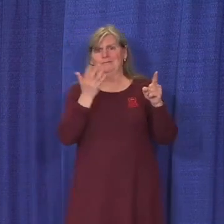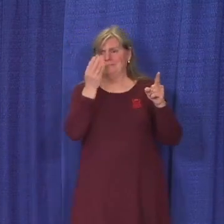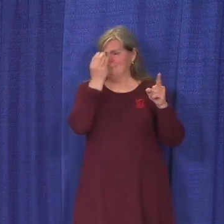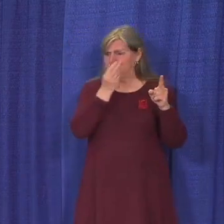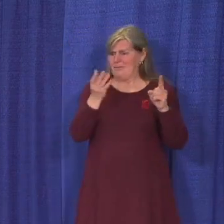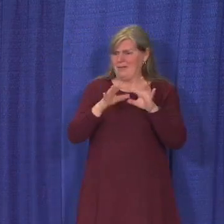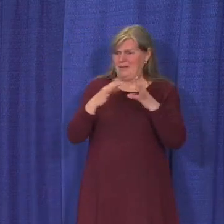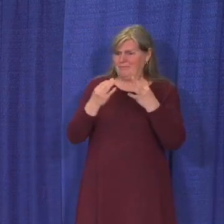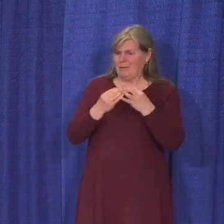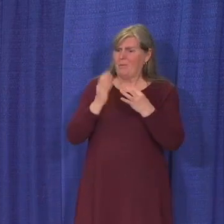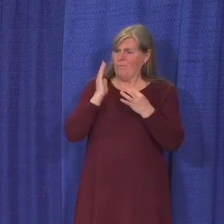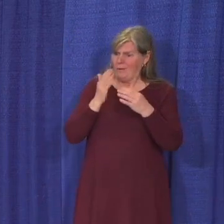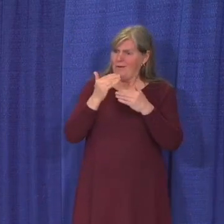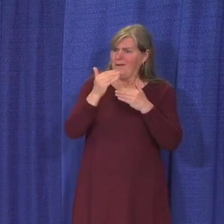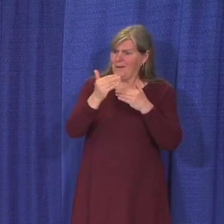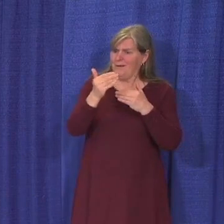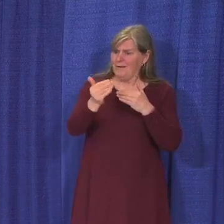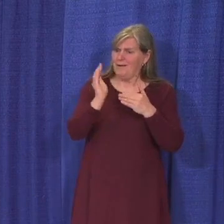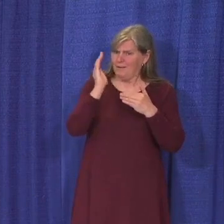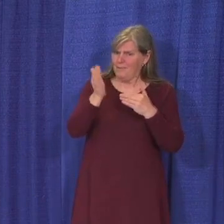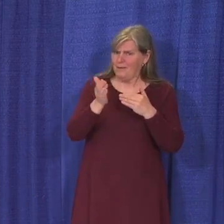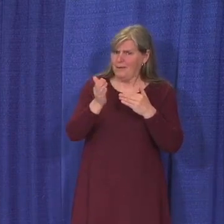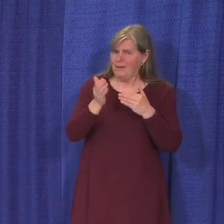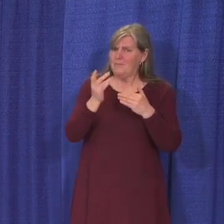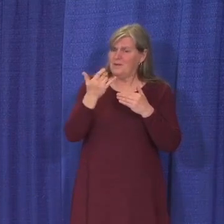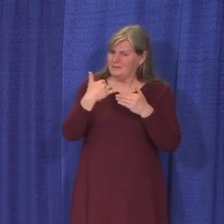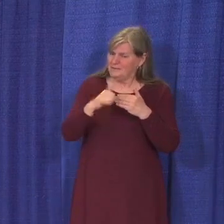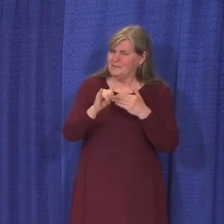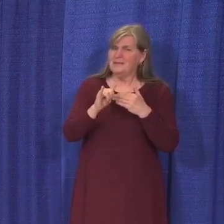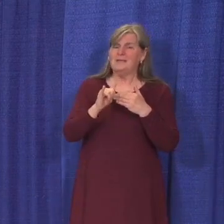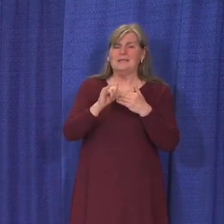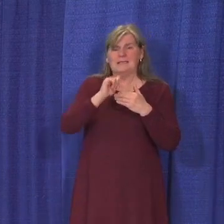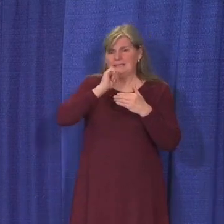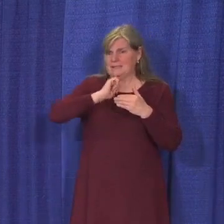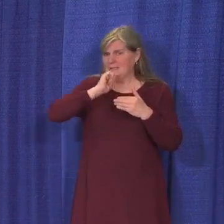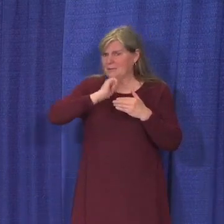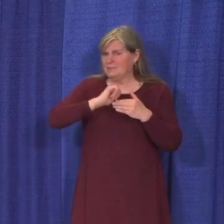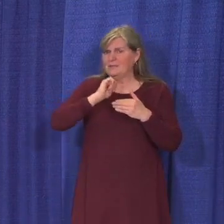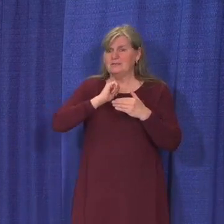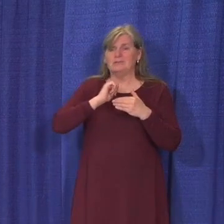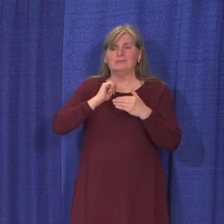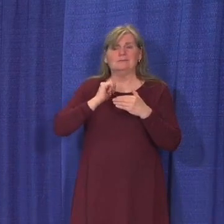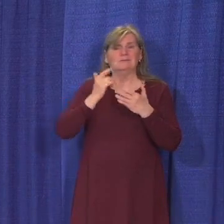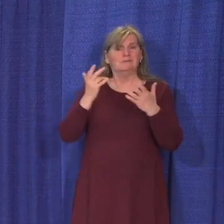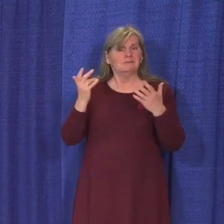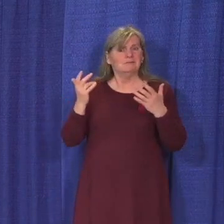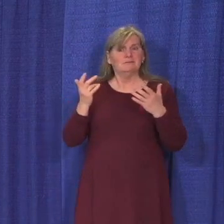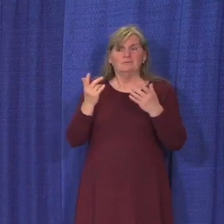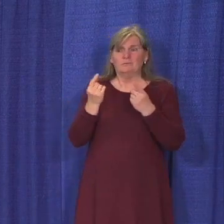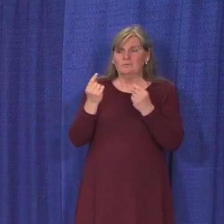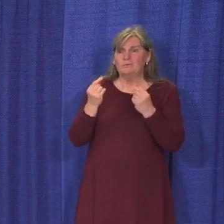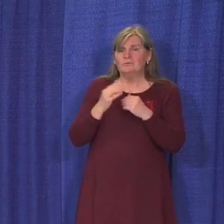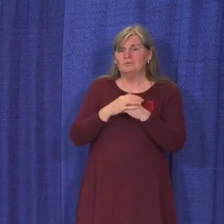managing work health and social services has done. We are leading Canada and a lot